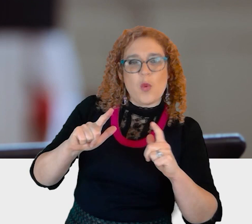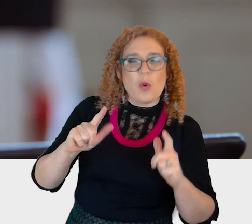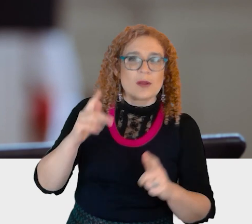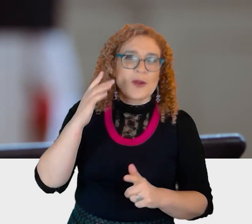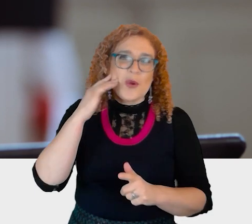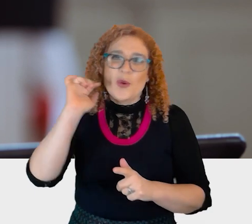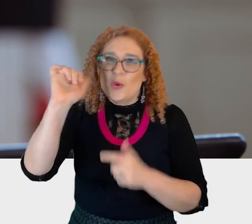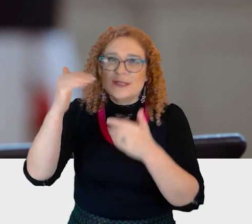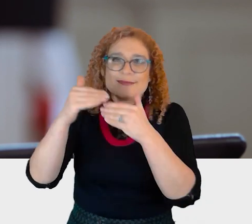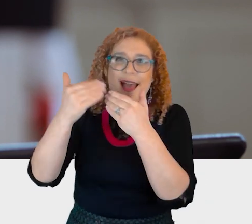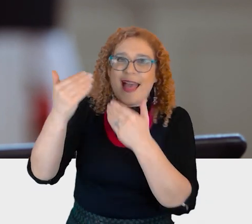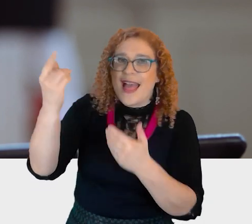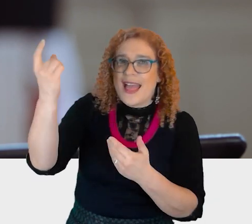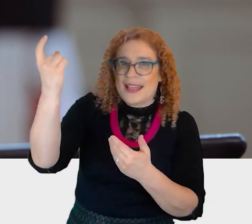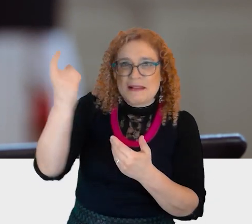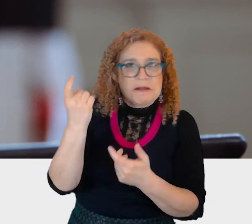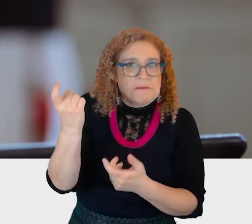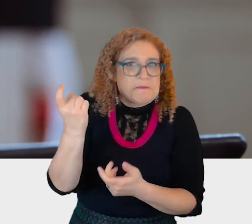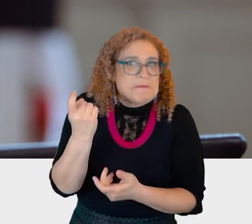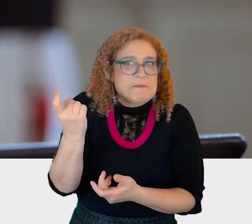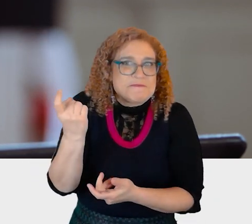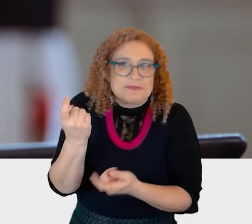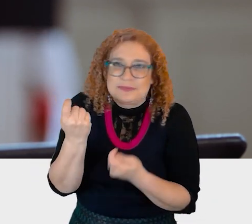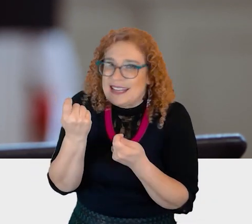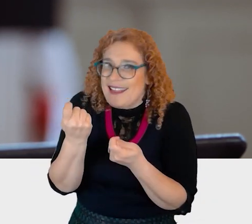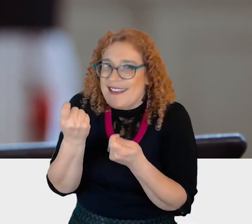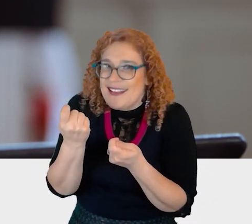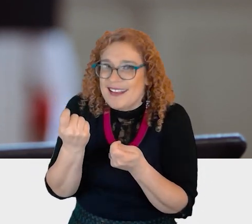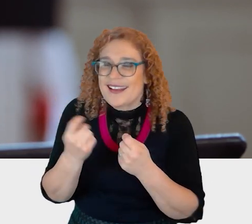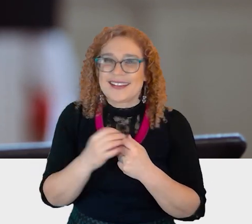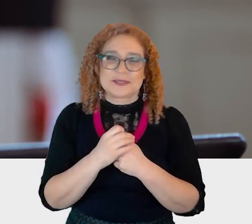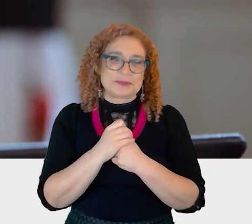Whose day is near